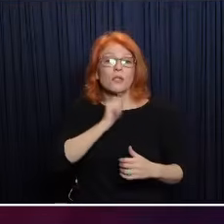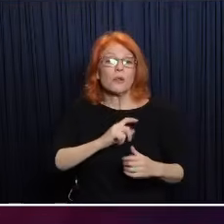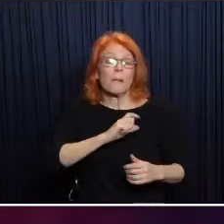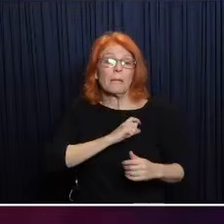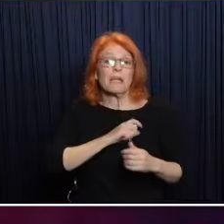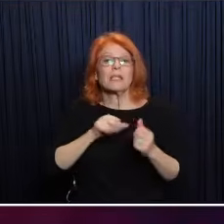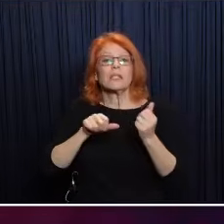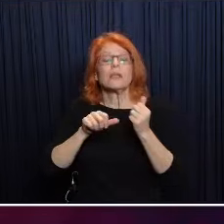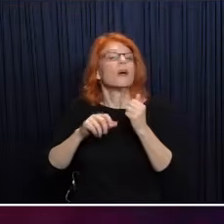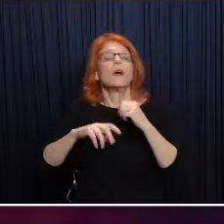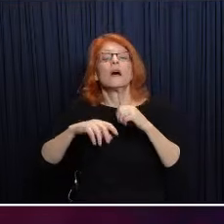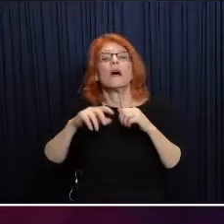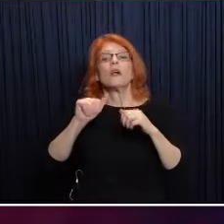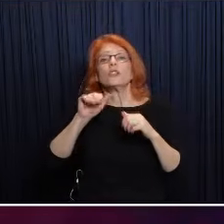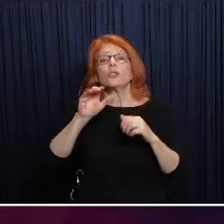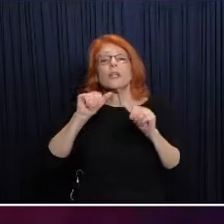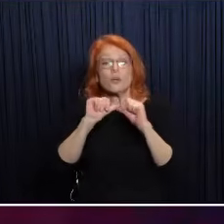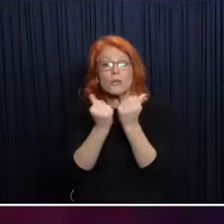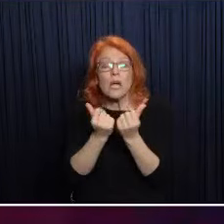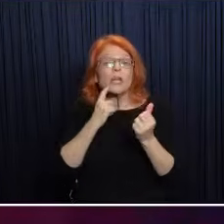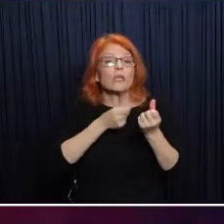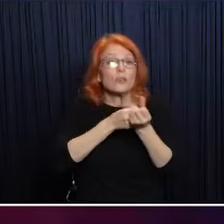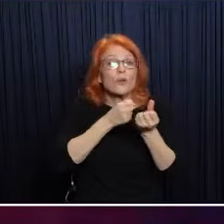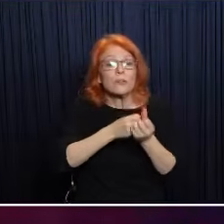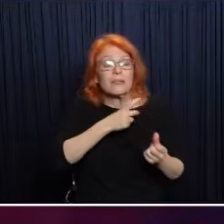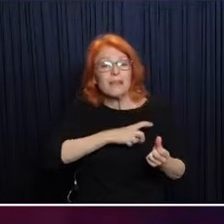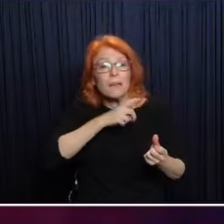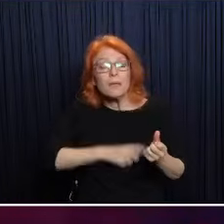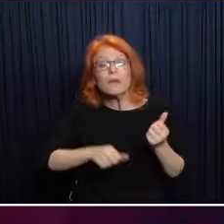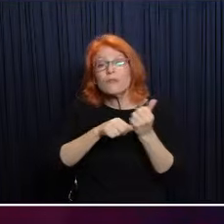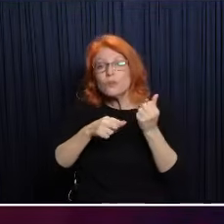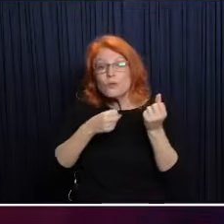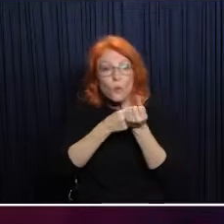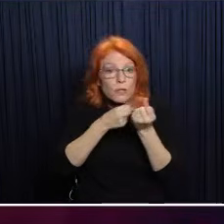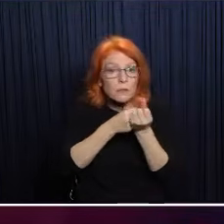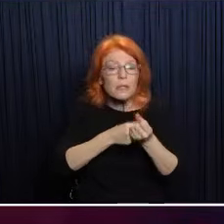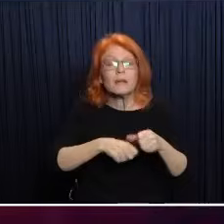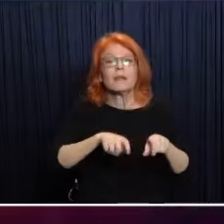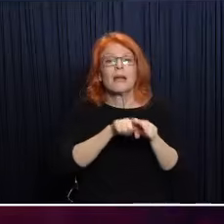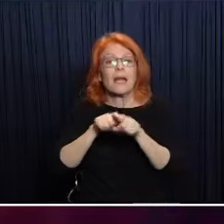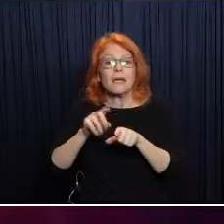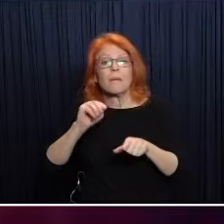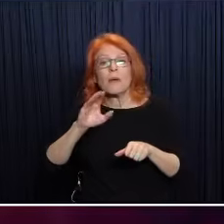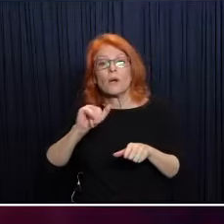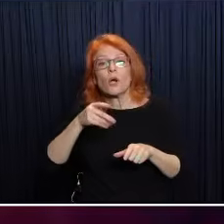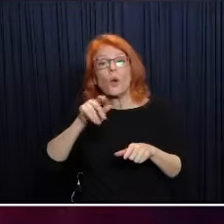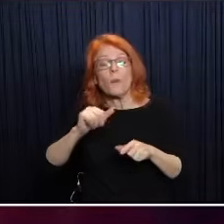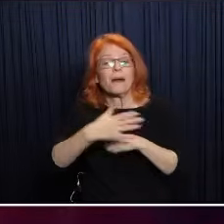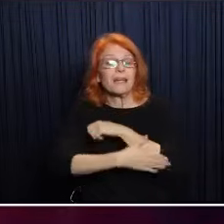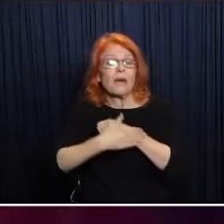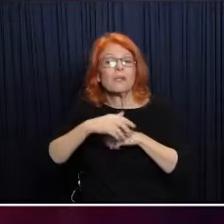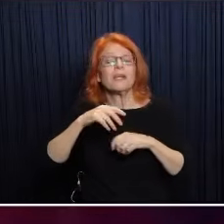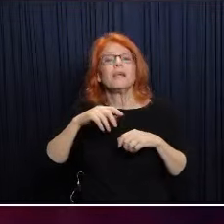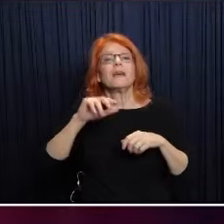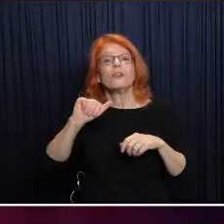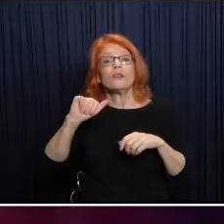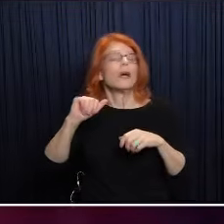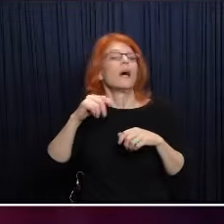QUESTION. OF THE THREE OF US UP HERE I HOLD THE ARIZONA POLITICIAN